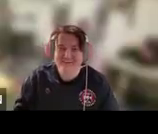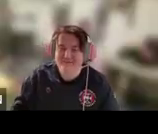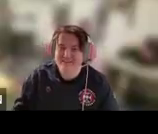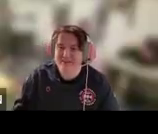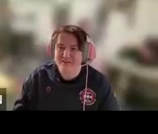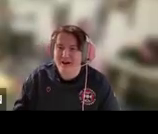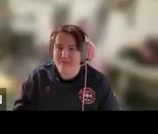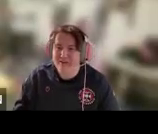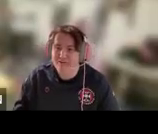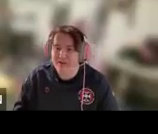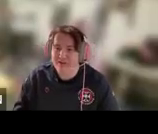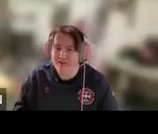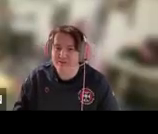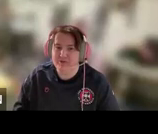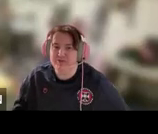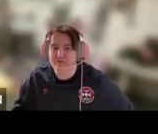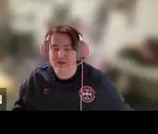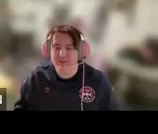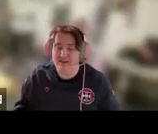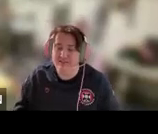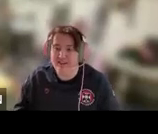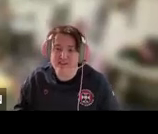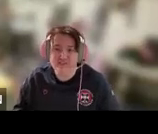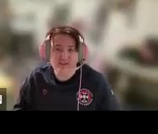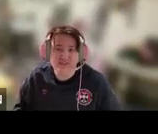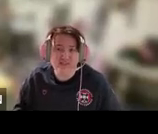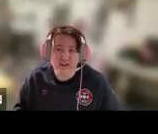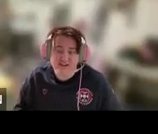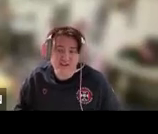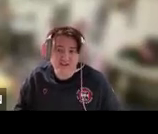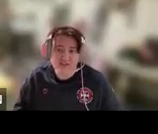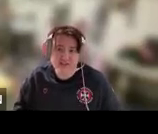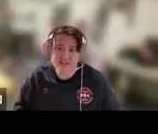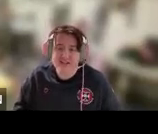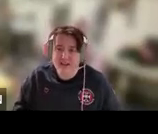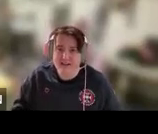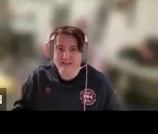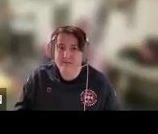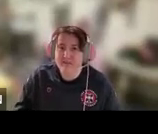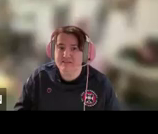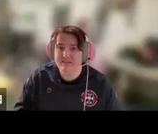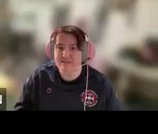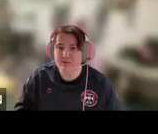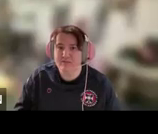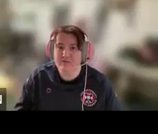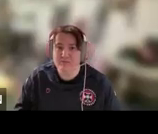So I'm gonna be walking you through kind of advocating for yourself at a university, and some of this is going to be